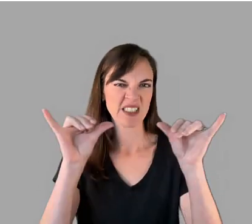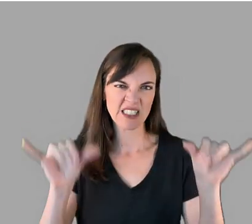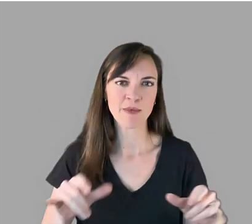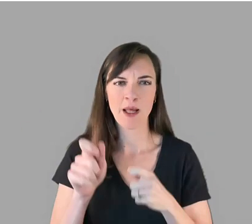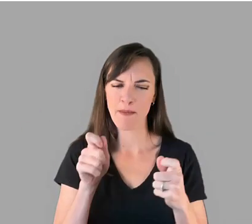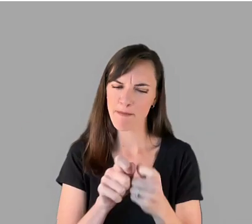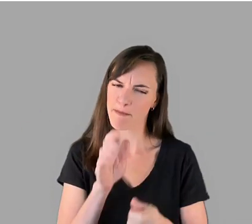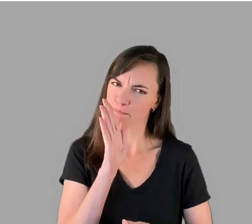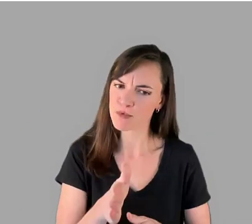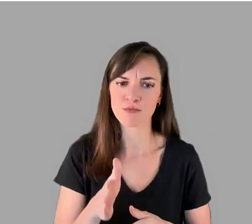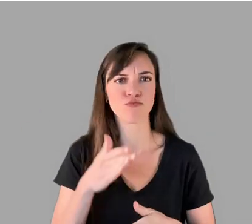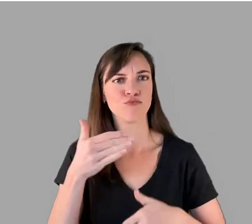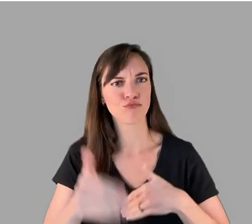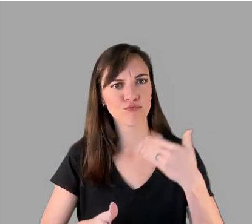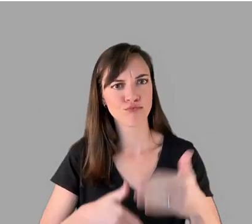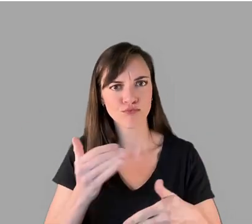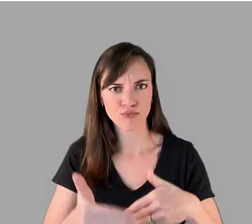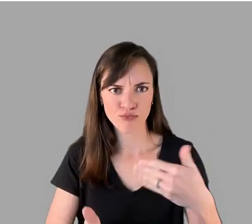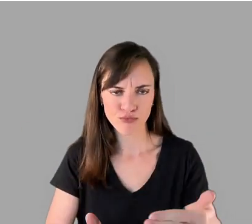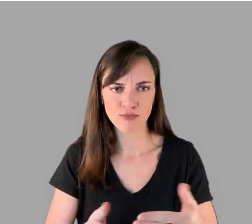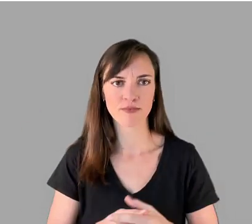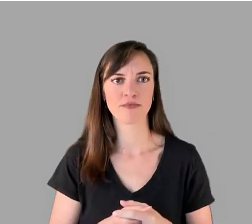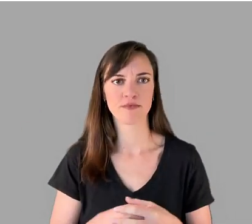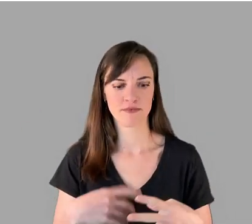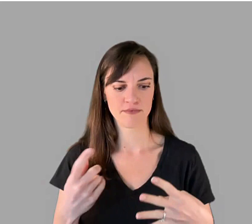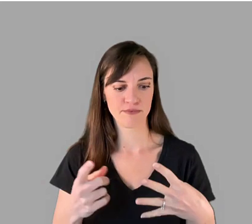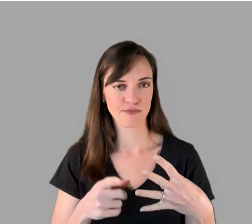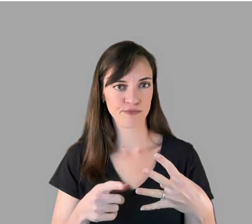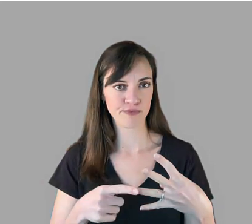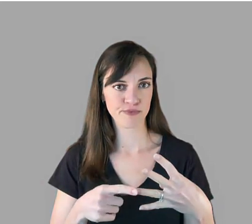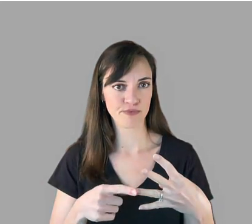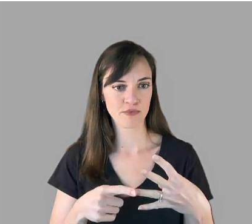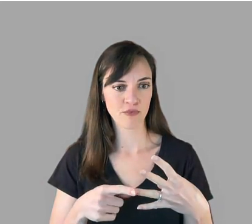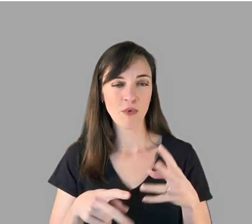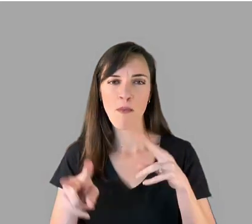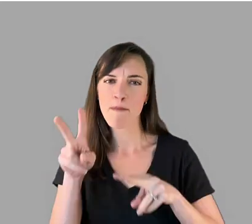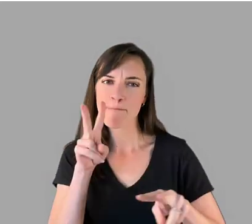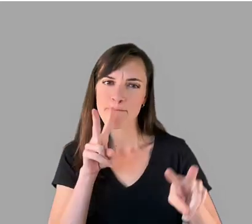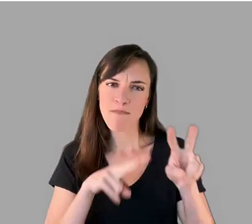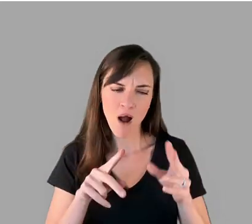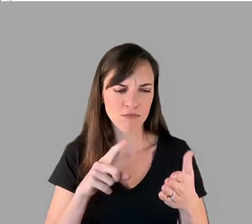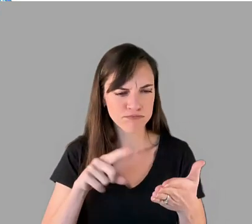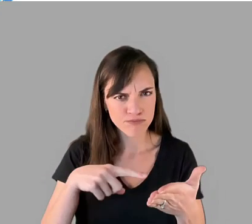frequently monitoring progress and adjusting instruction accordingly, and providing